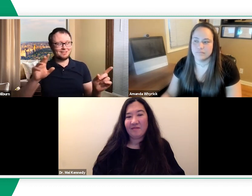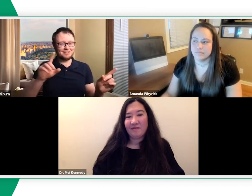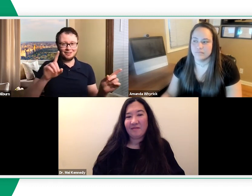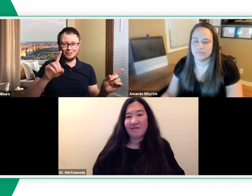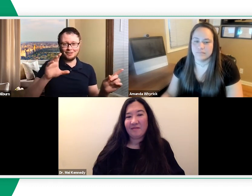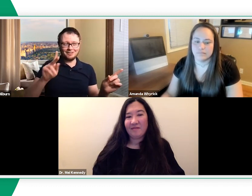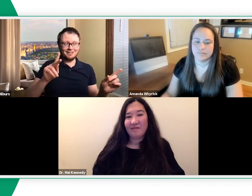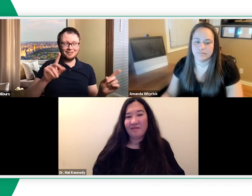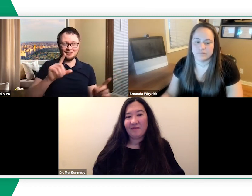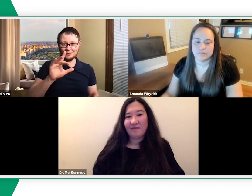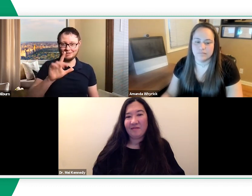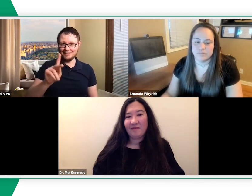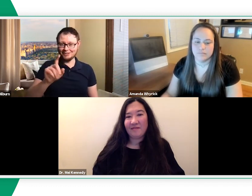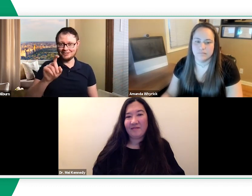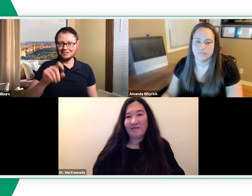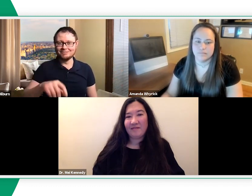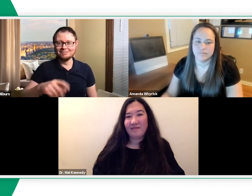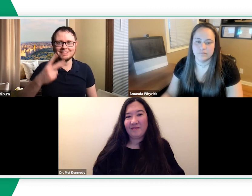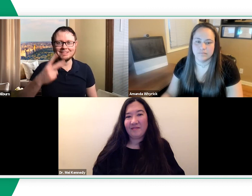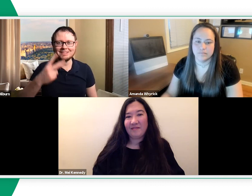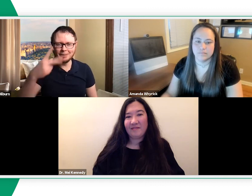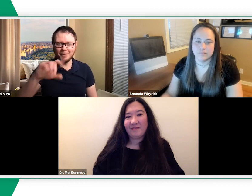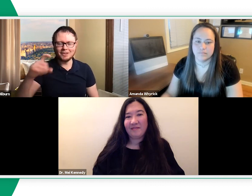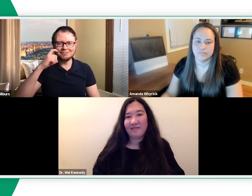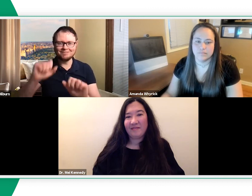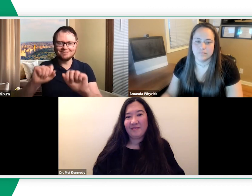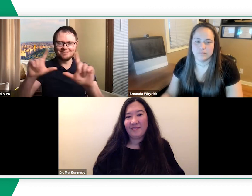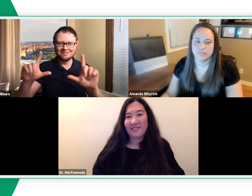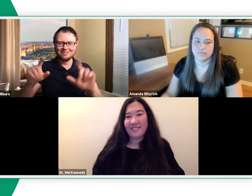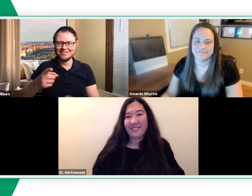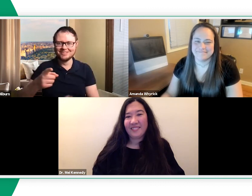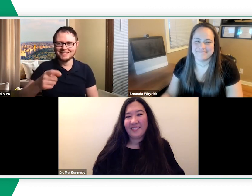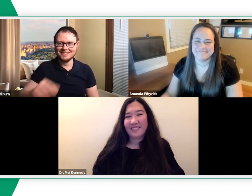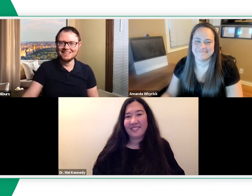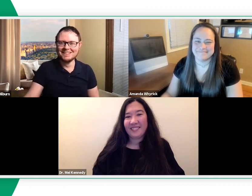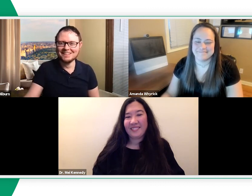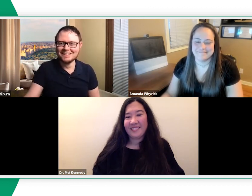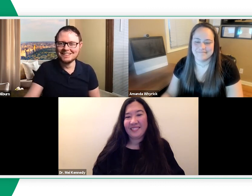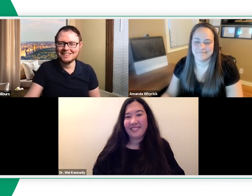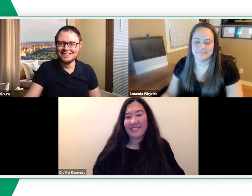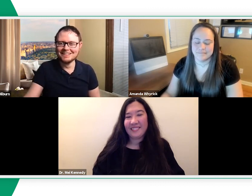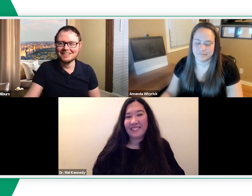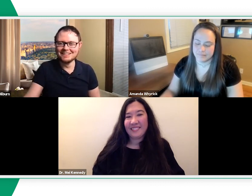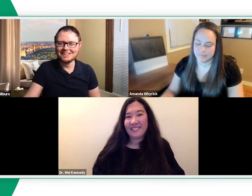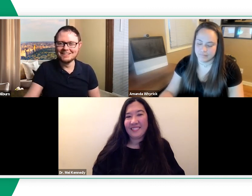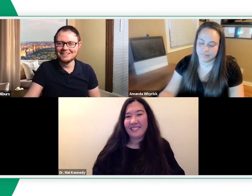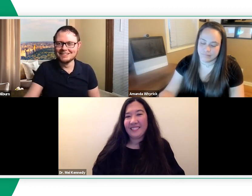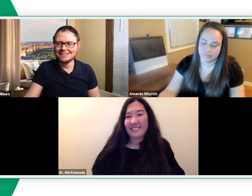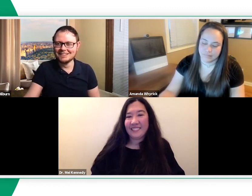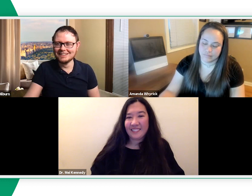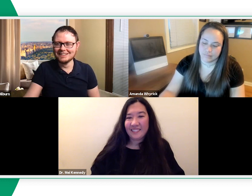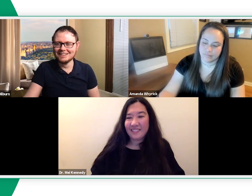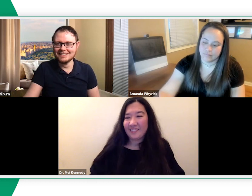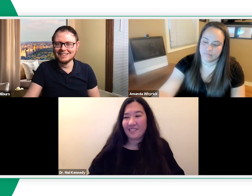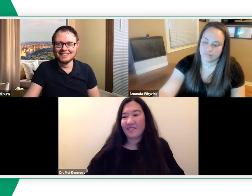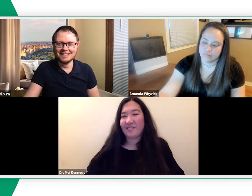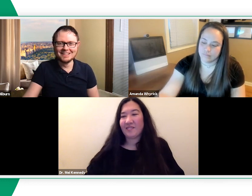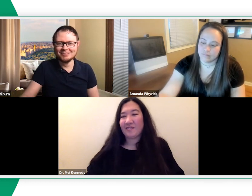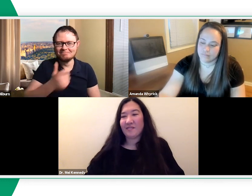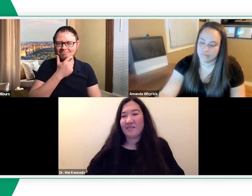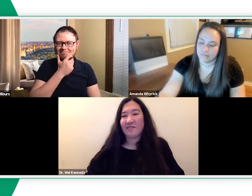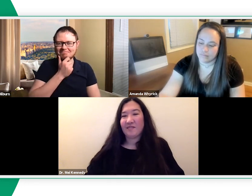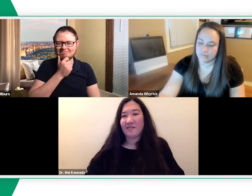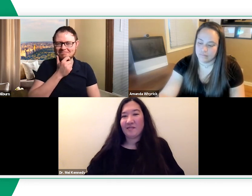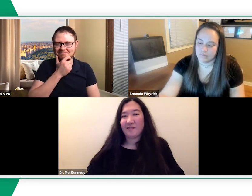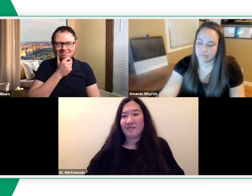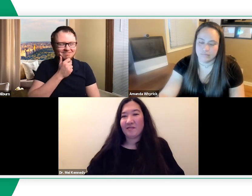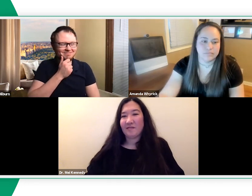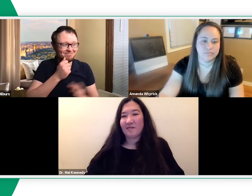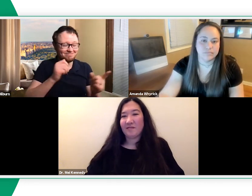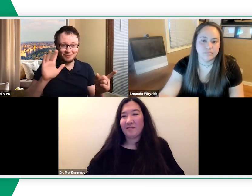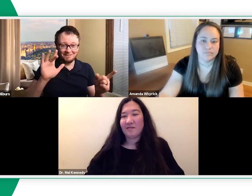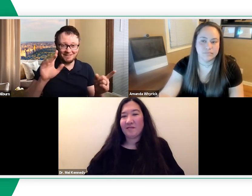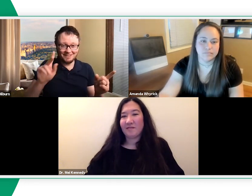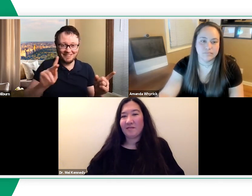Over 500,000; 300,000-500,000; 100,000, 25,000? Go ahead and submit your answer.